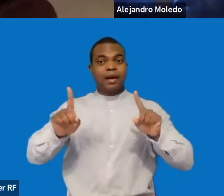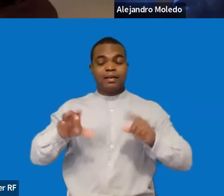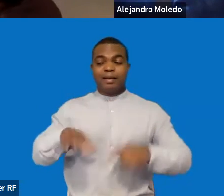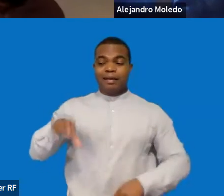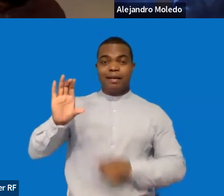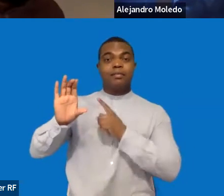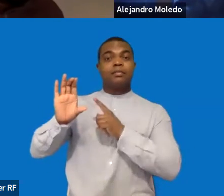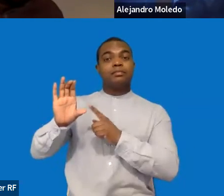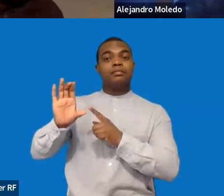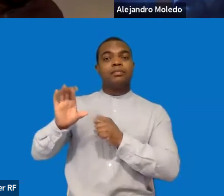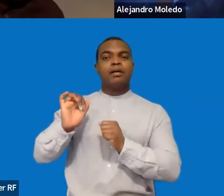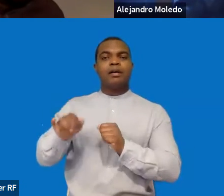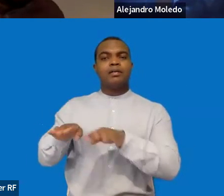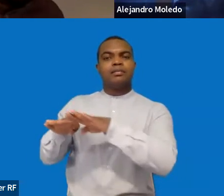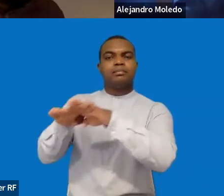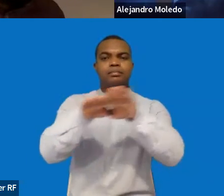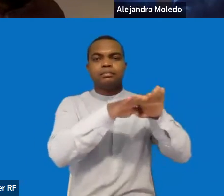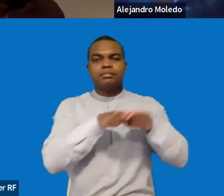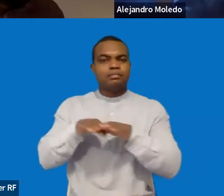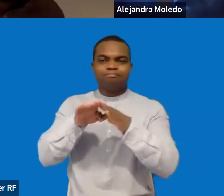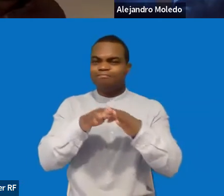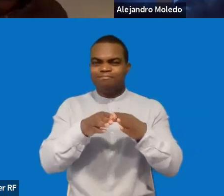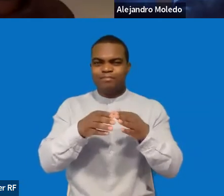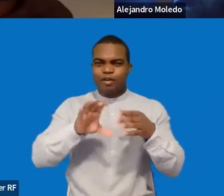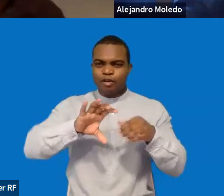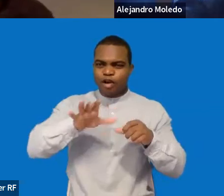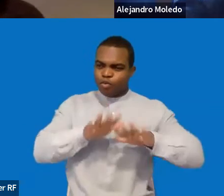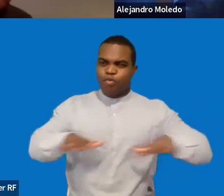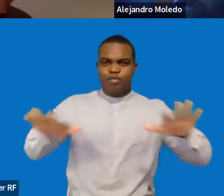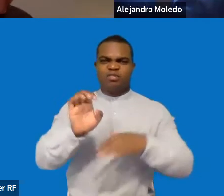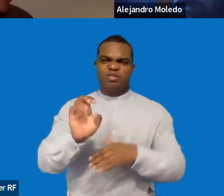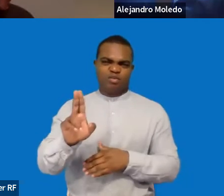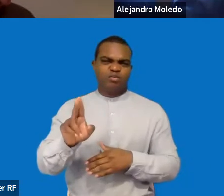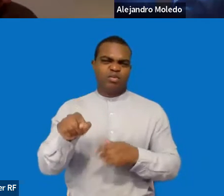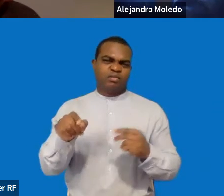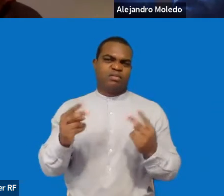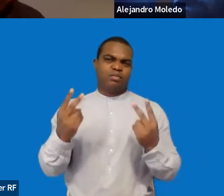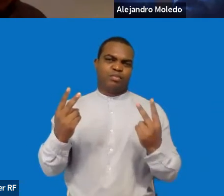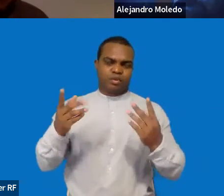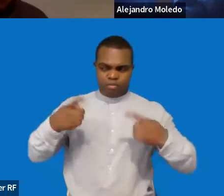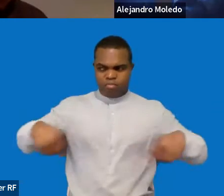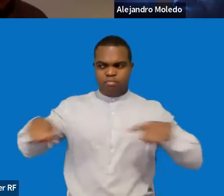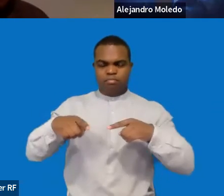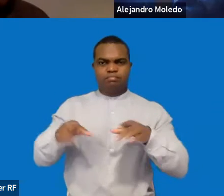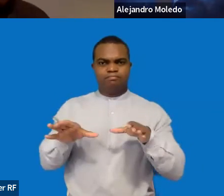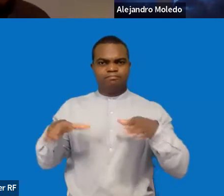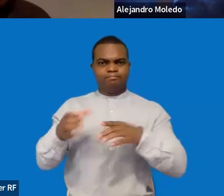Something we welcome very much as well in this sense is that the services also include transport,